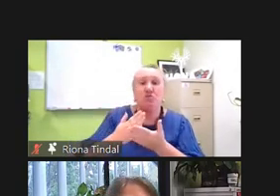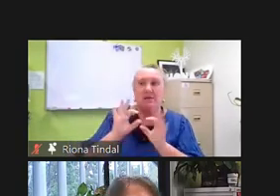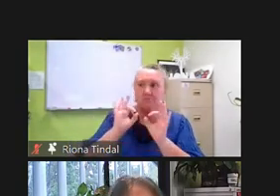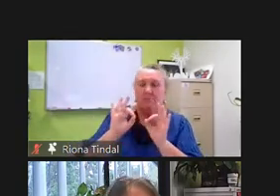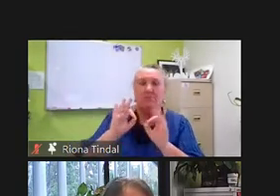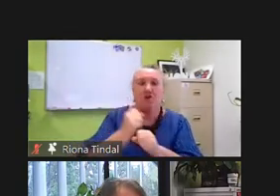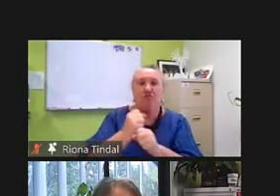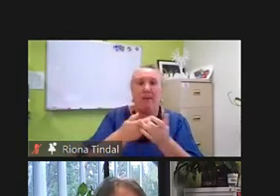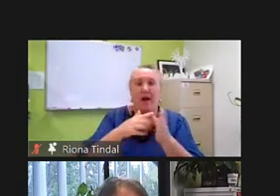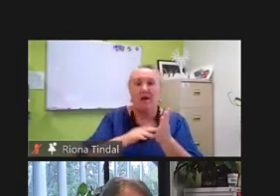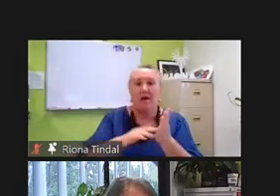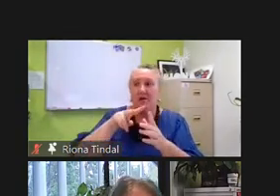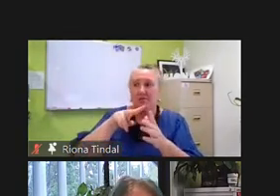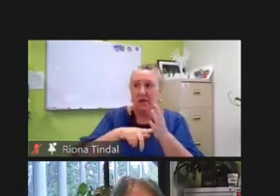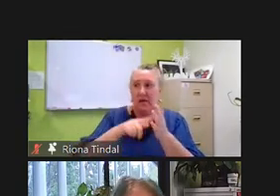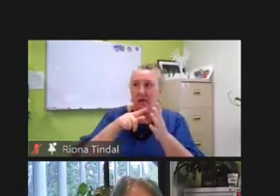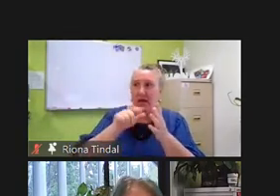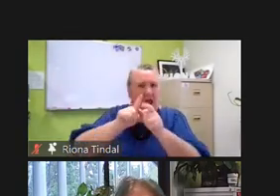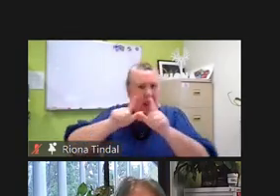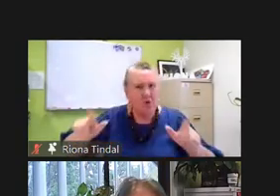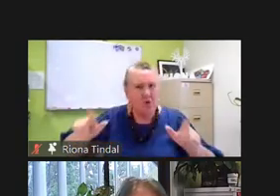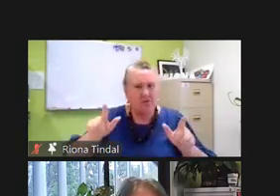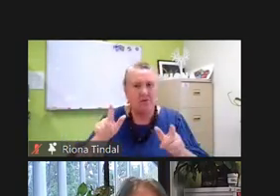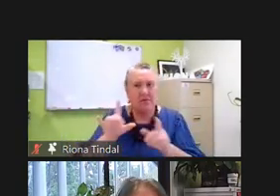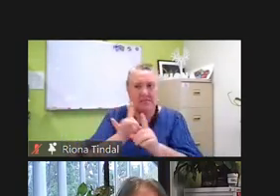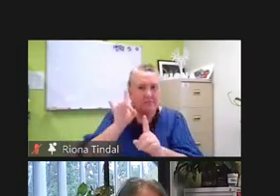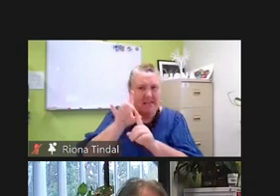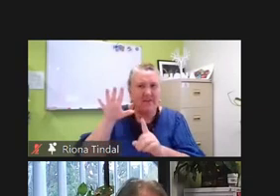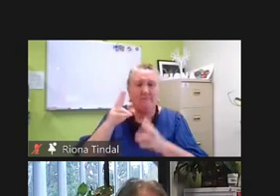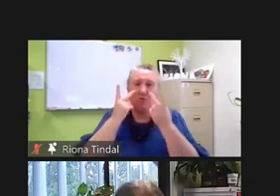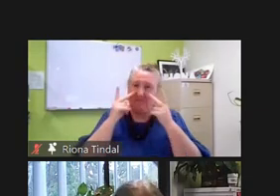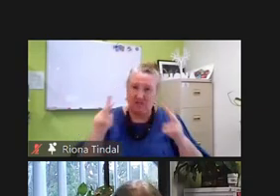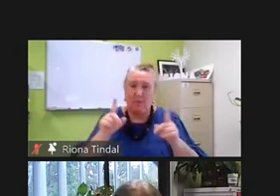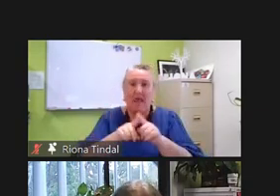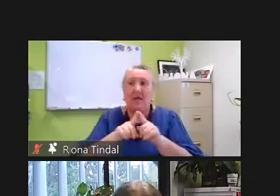it can be a challenge for the students to keep up with that additional grammar and the language